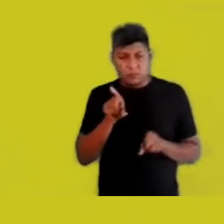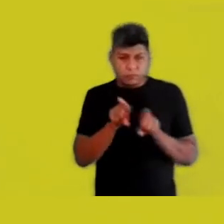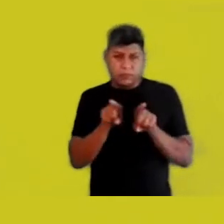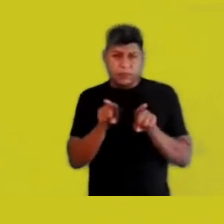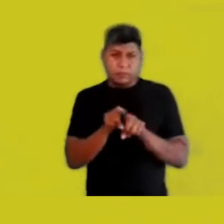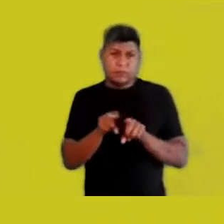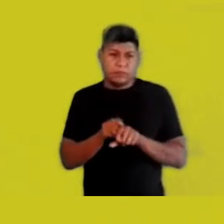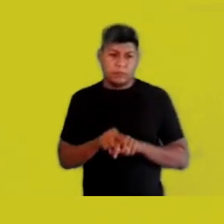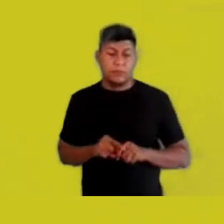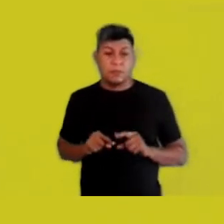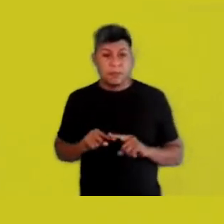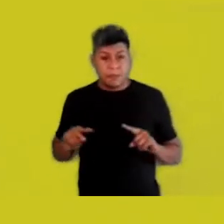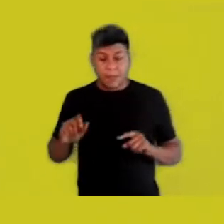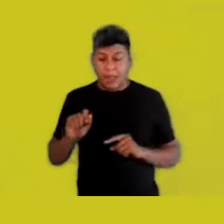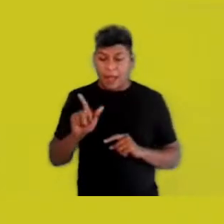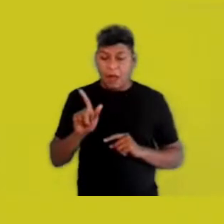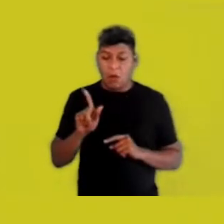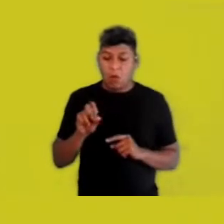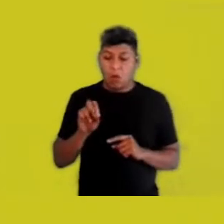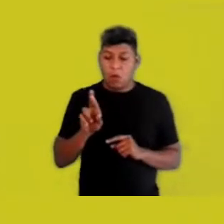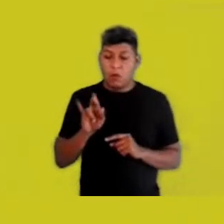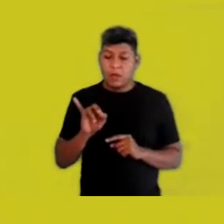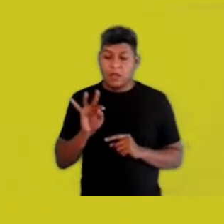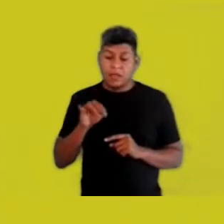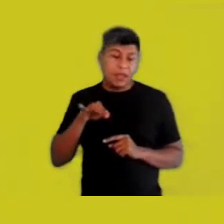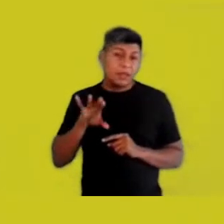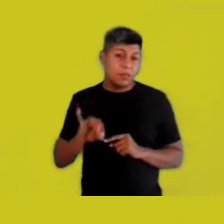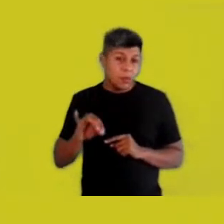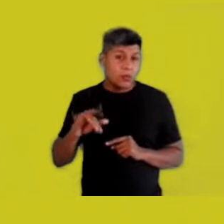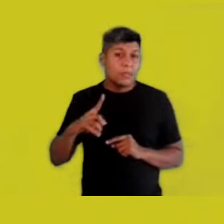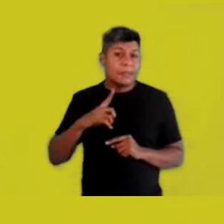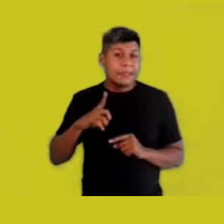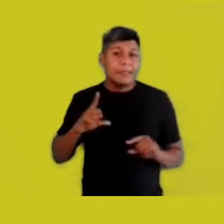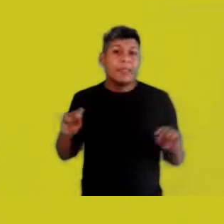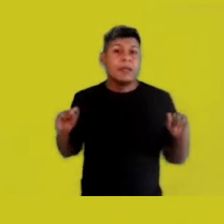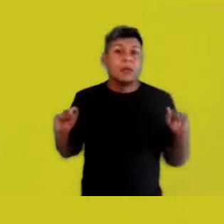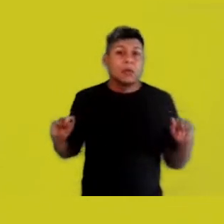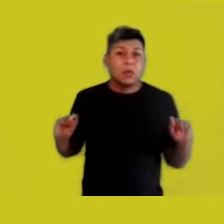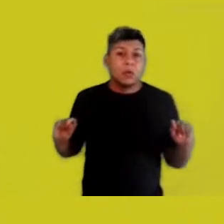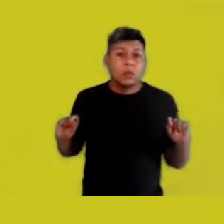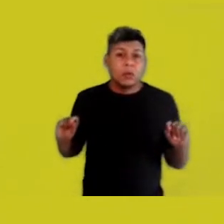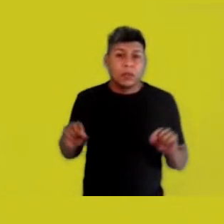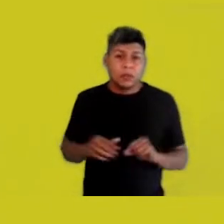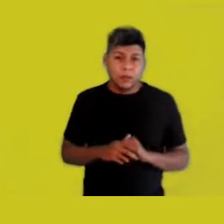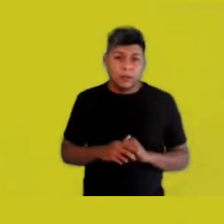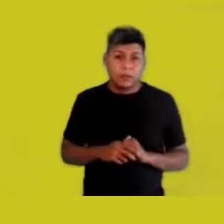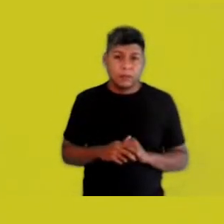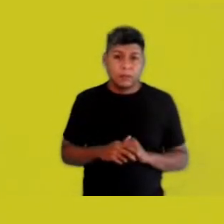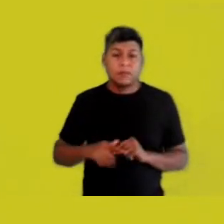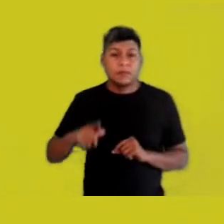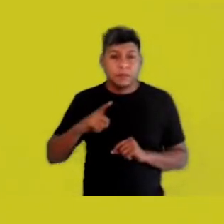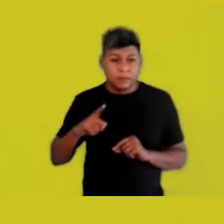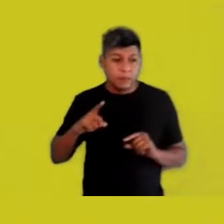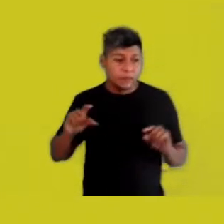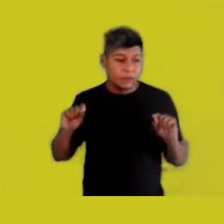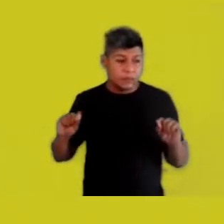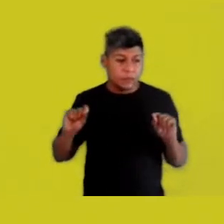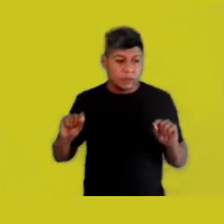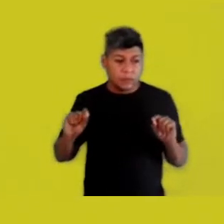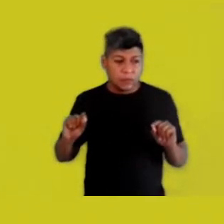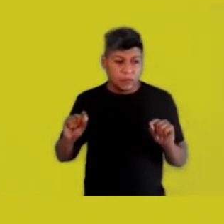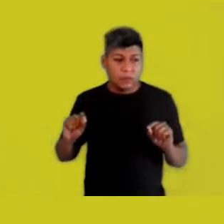But the algorithm ends up having, in contemporary times,